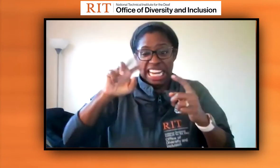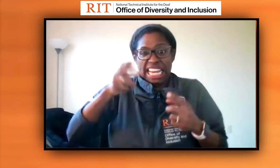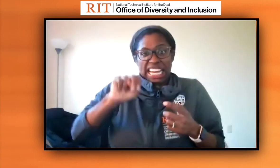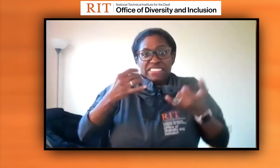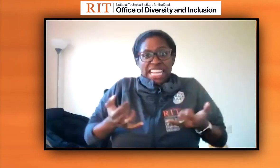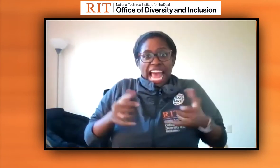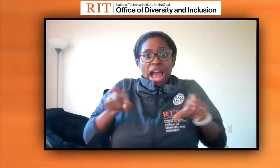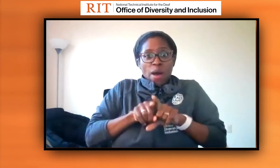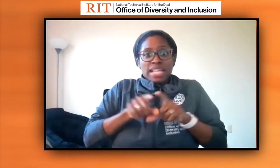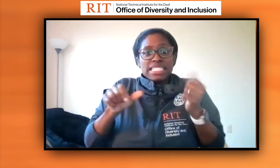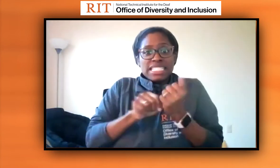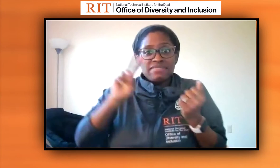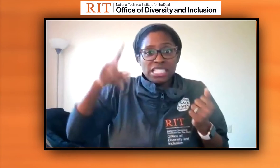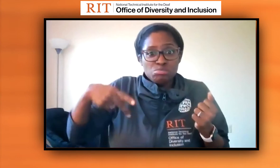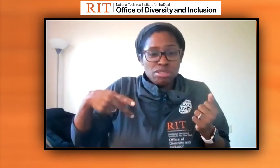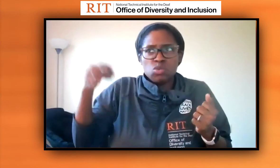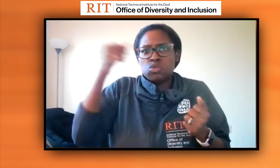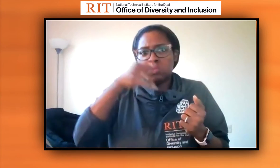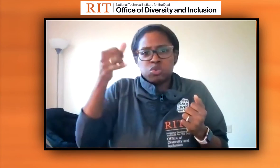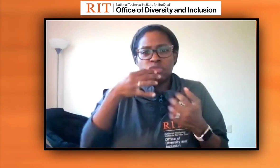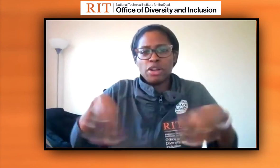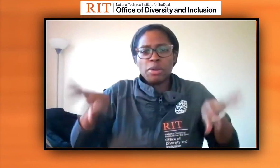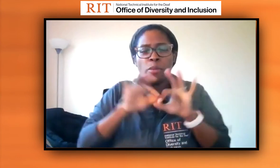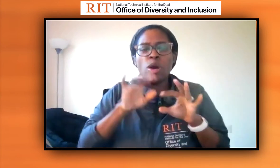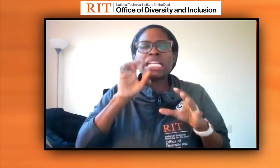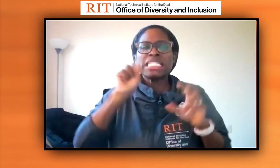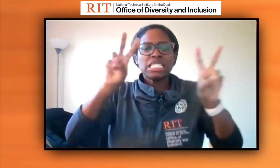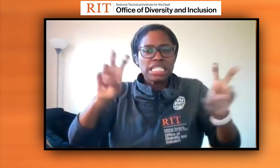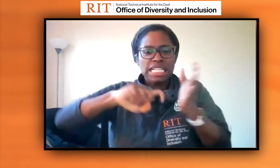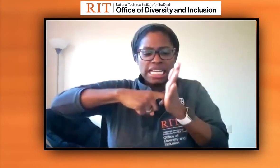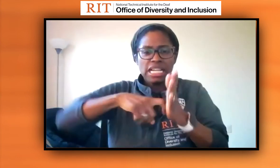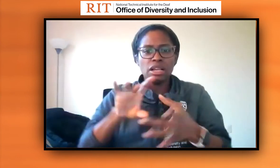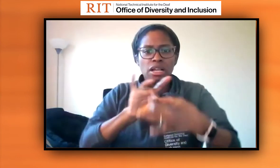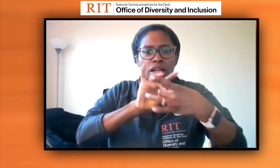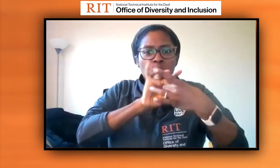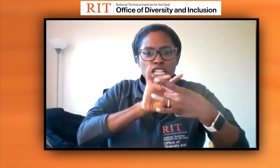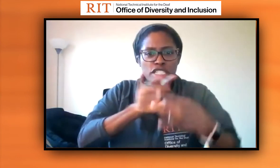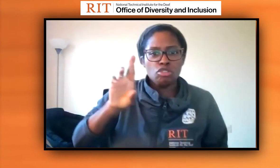and as I'm the assistant vice president now, what I'm realizing is that, again, relationships are crucial.